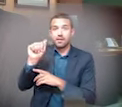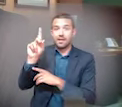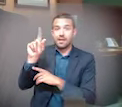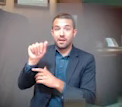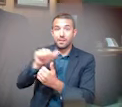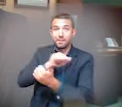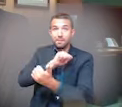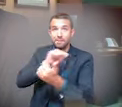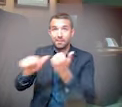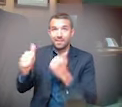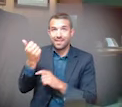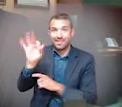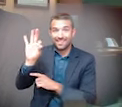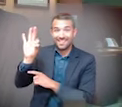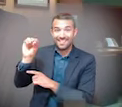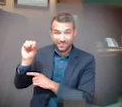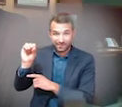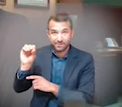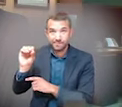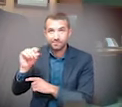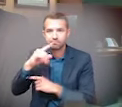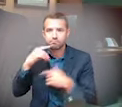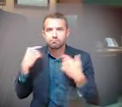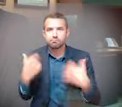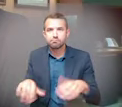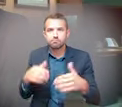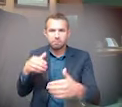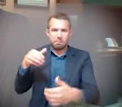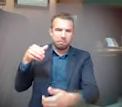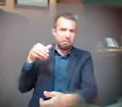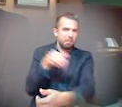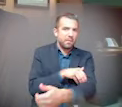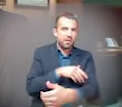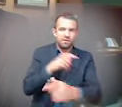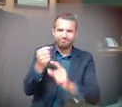And again, due to the work of some really powerful advocates who were really working